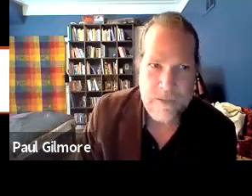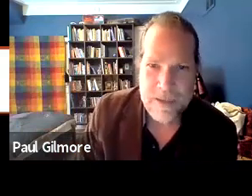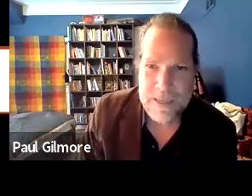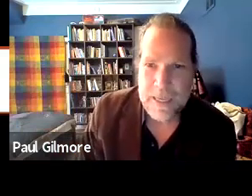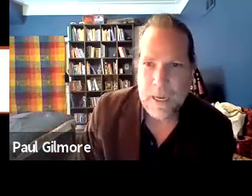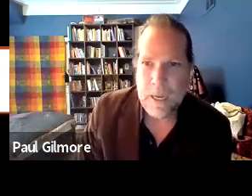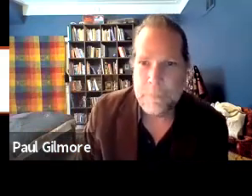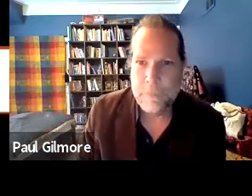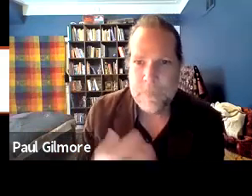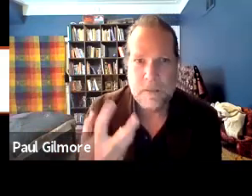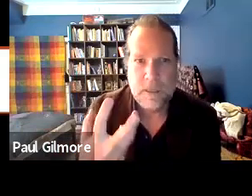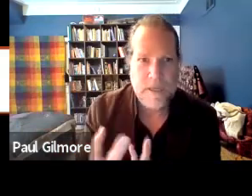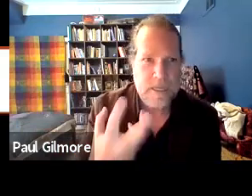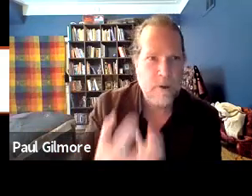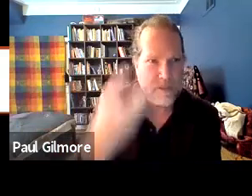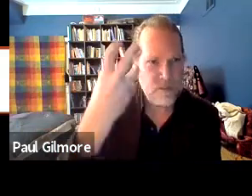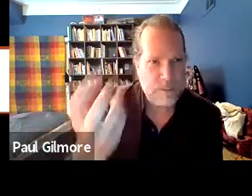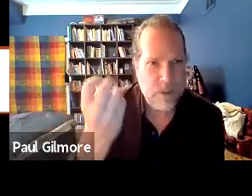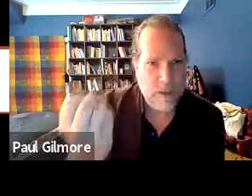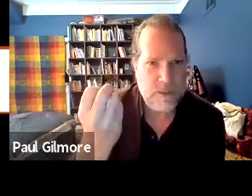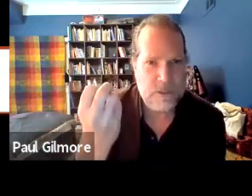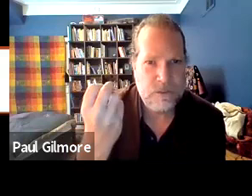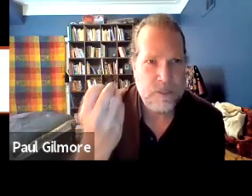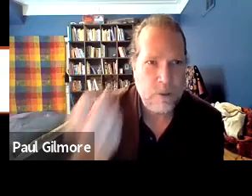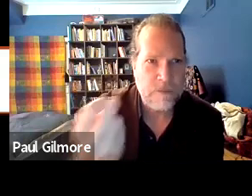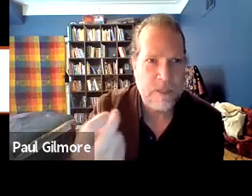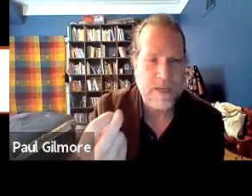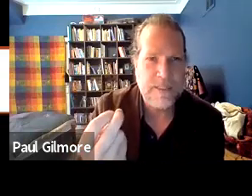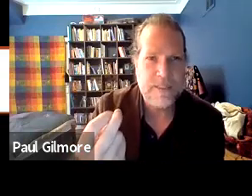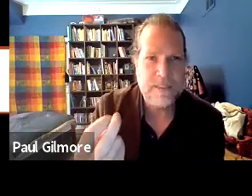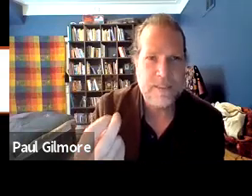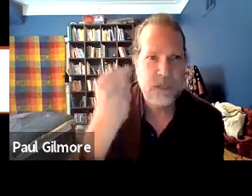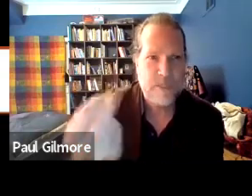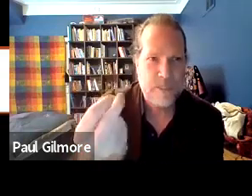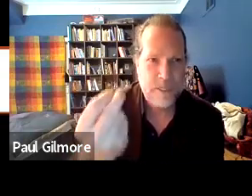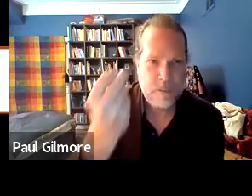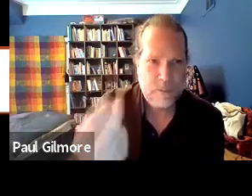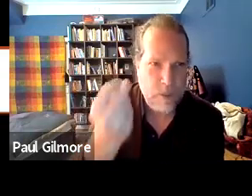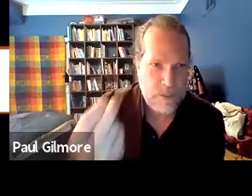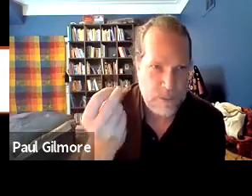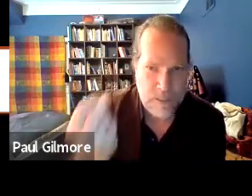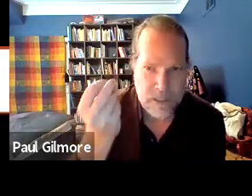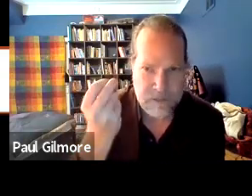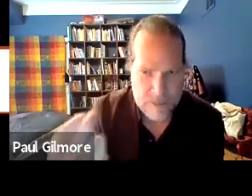nothing. The idea was, this was the no nothing ideal. This was supposed to be the